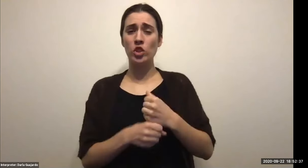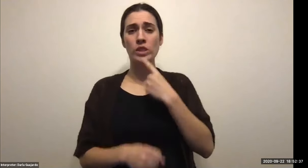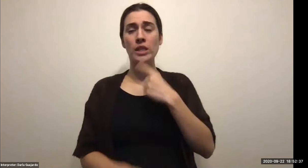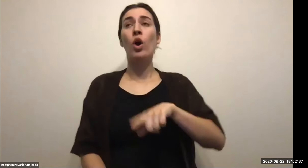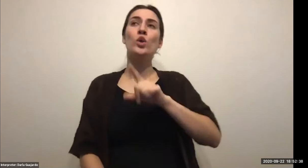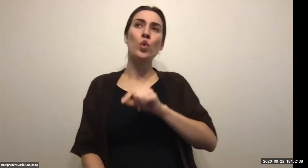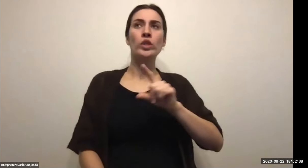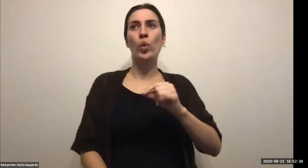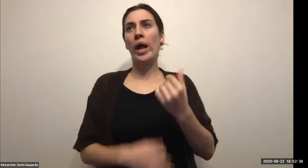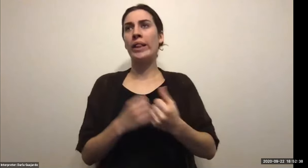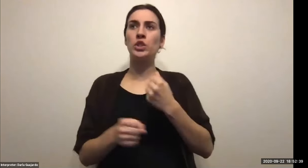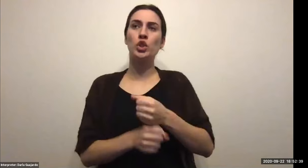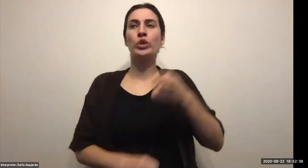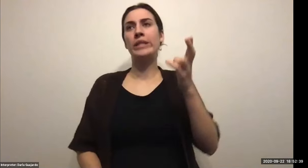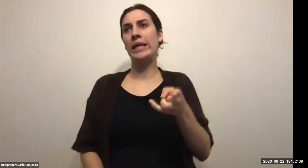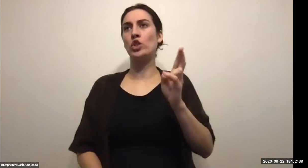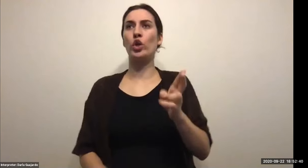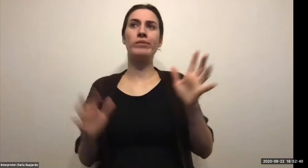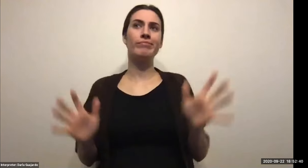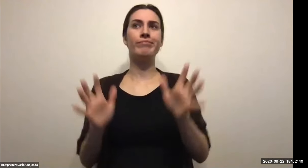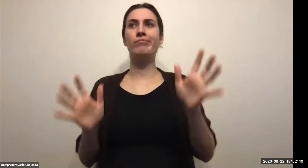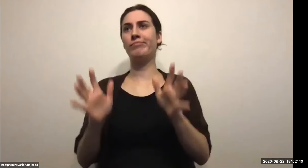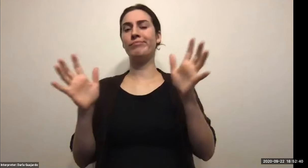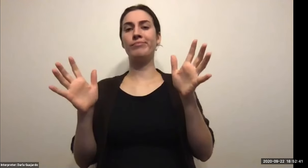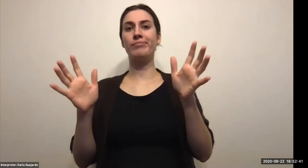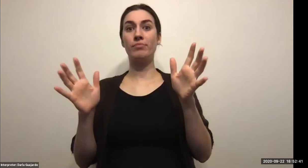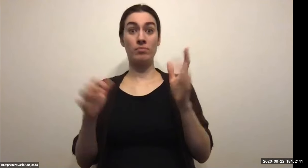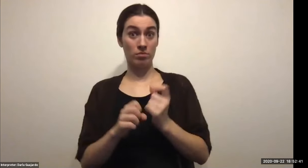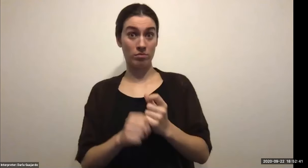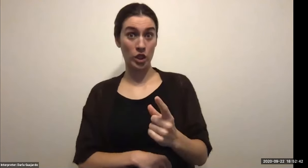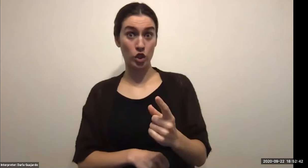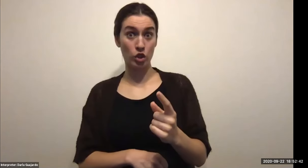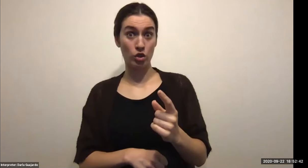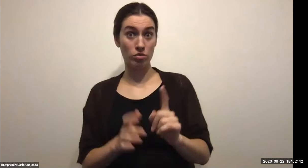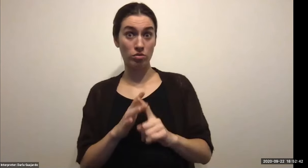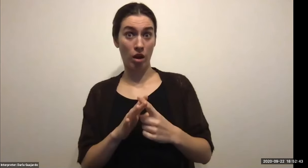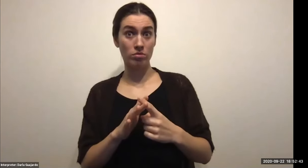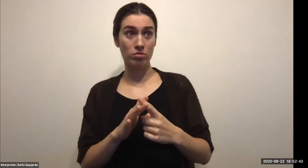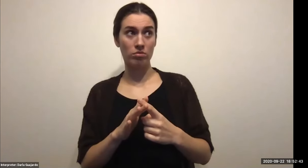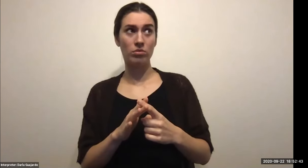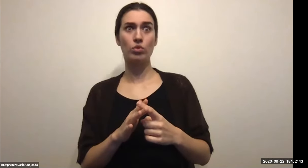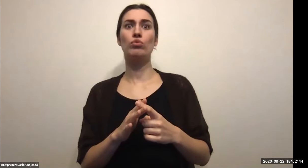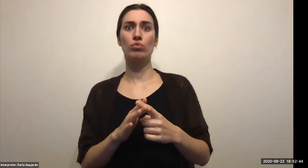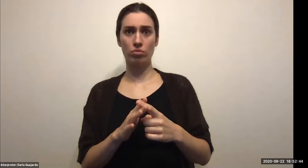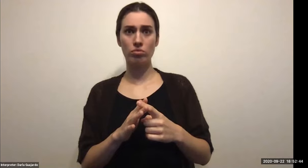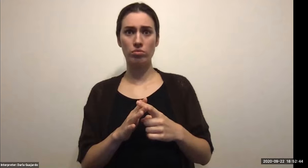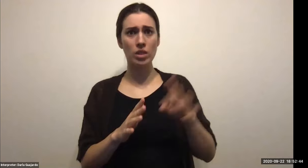Keith Wolling: Or my mentors, you can talk to you use your parents as a as a bounce off till about 30 after that people going to want to start wondering about you.